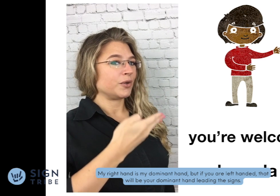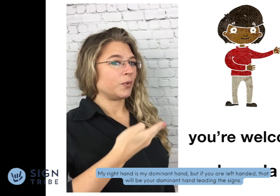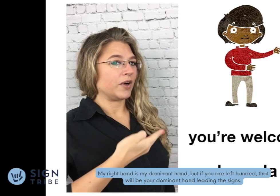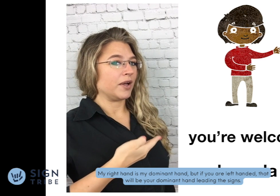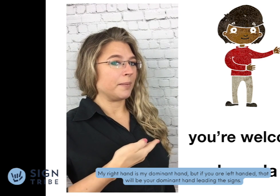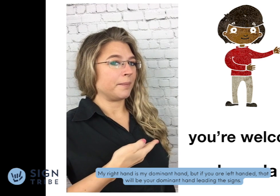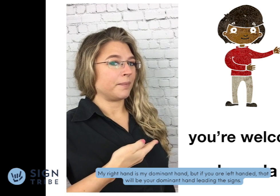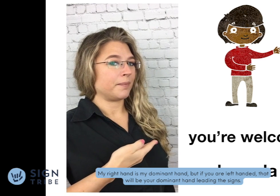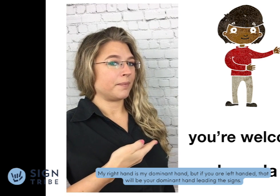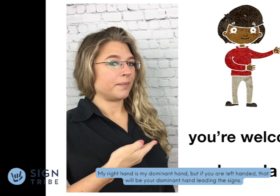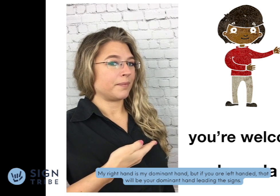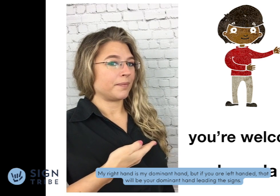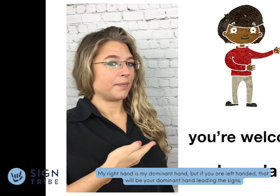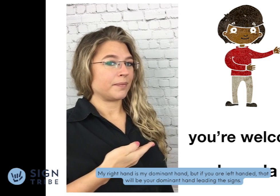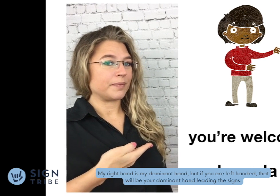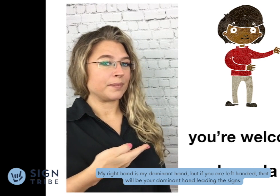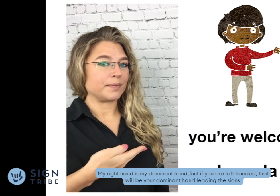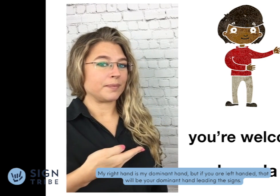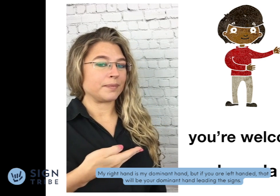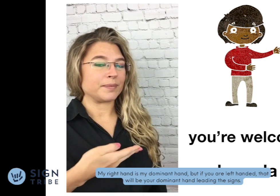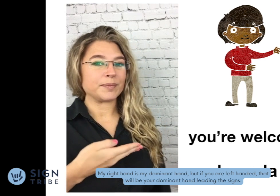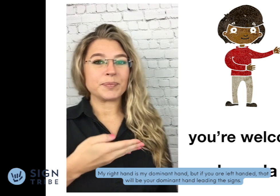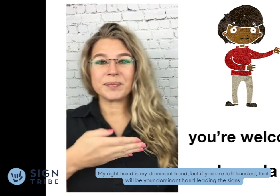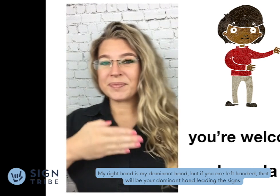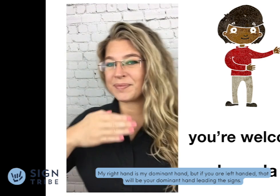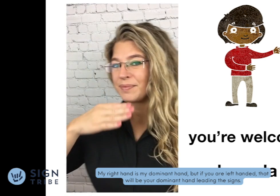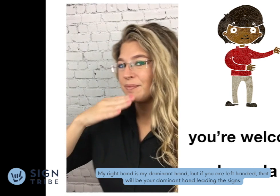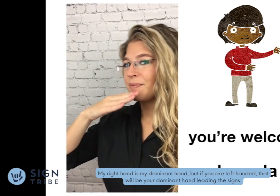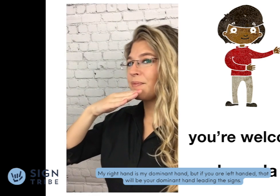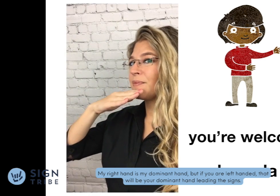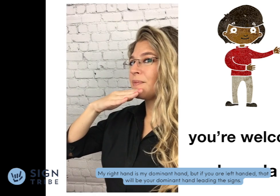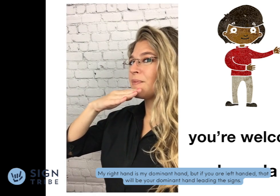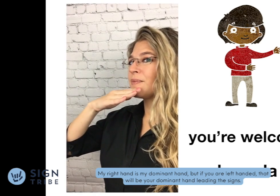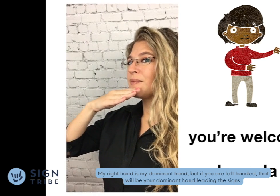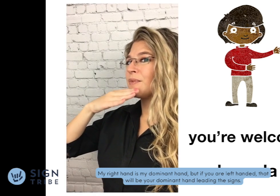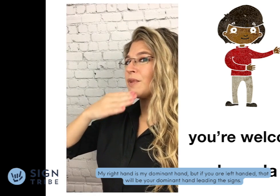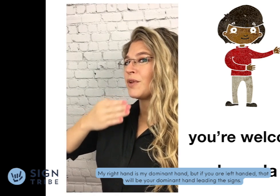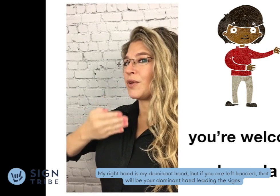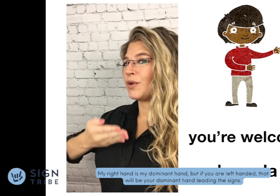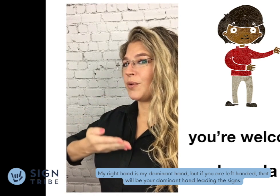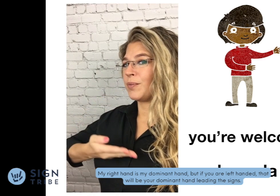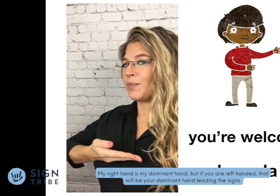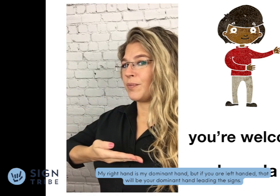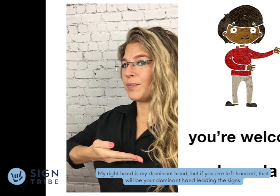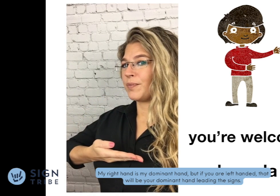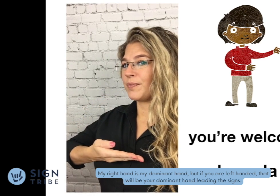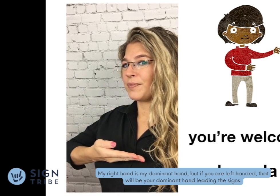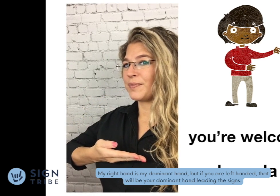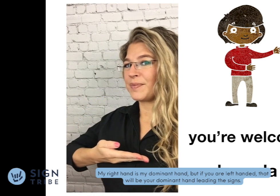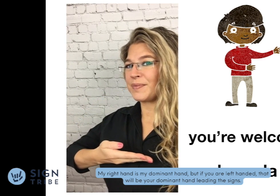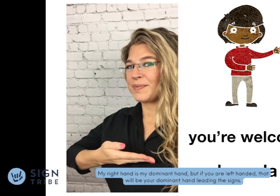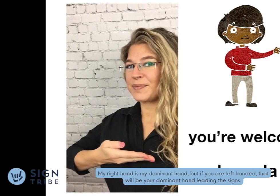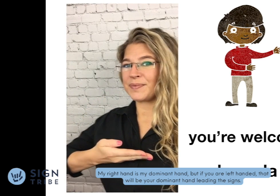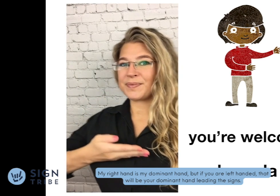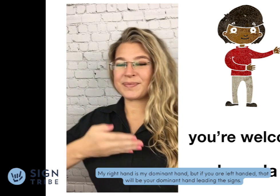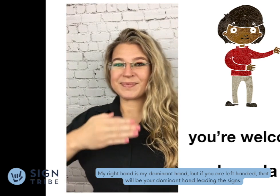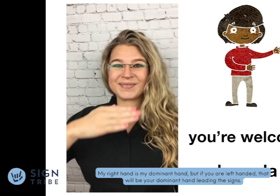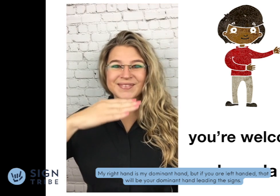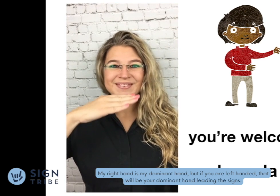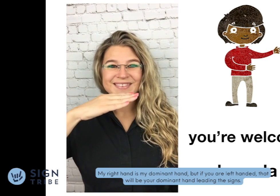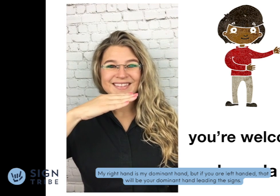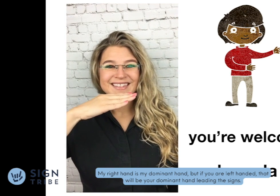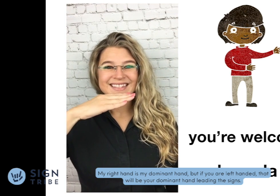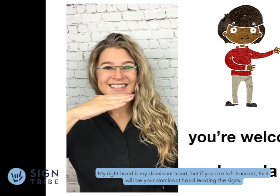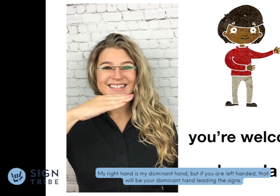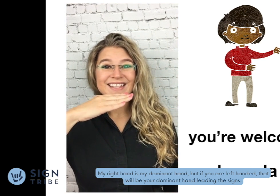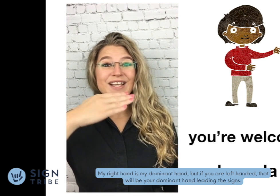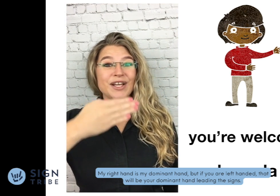Welcome.